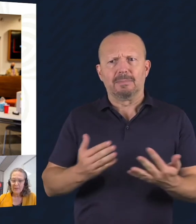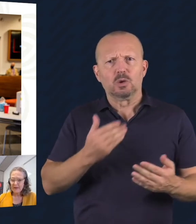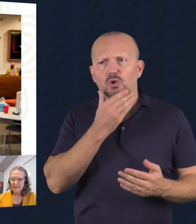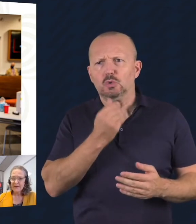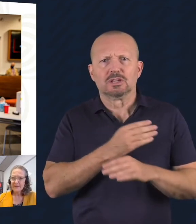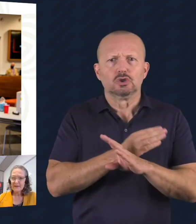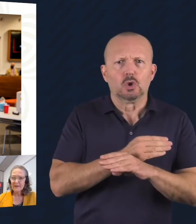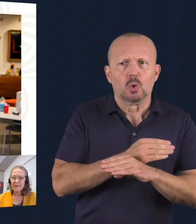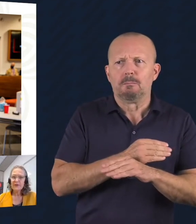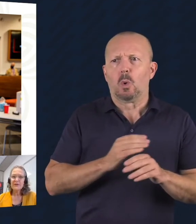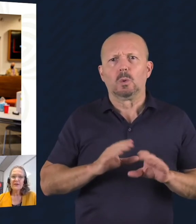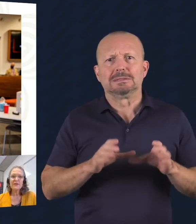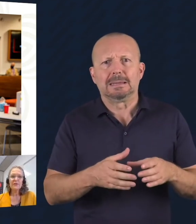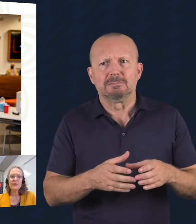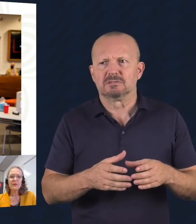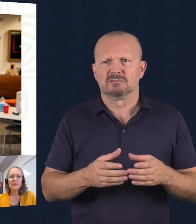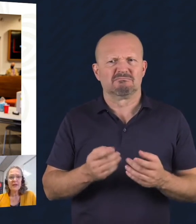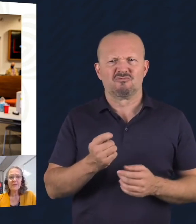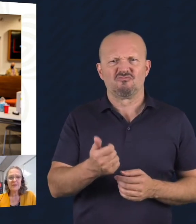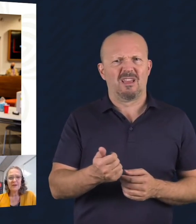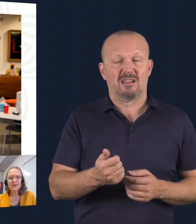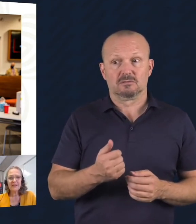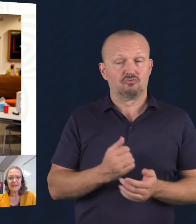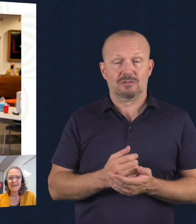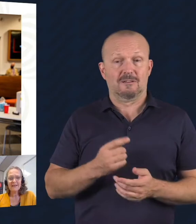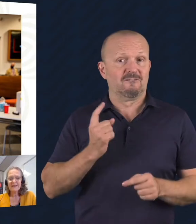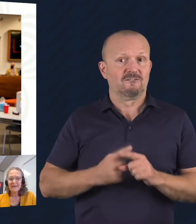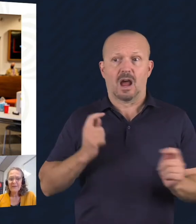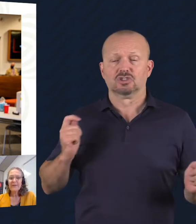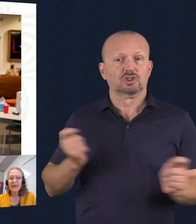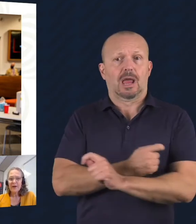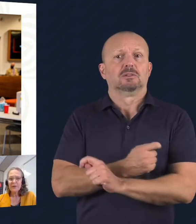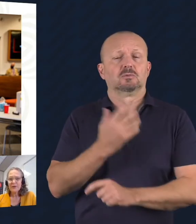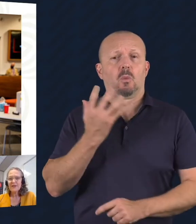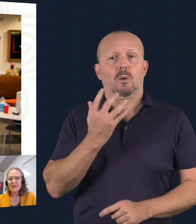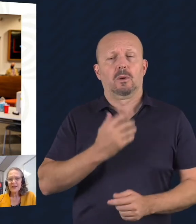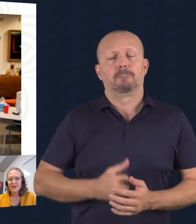And, how many of us were using Zoom or Teams constantly. Our world has changed.